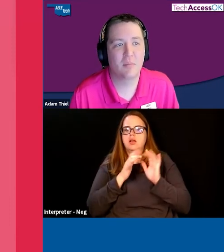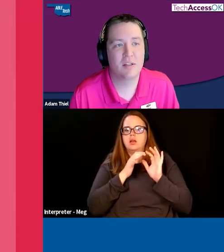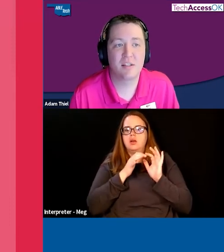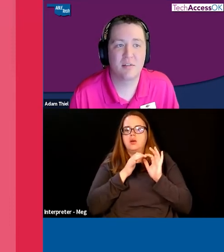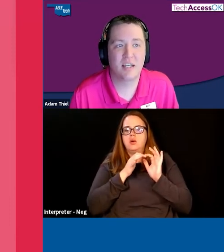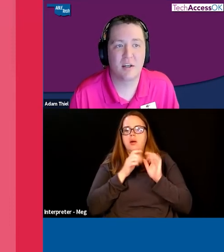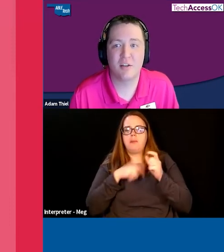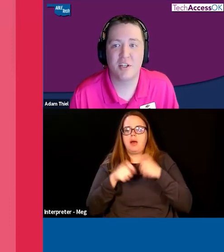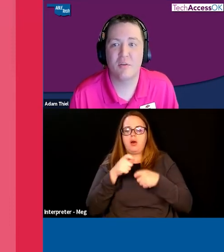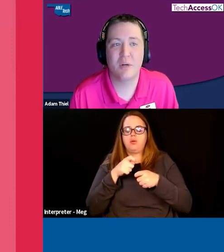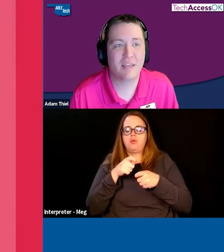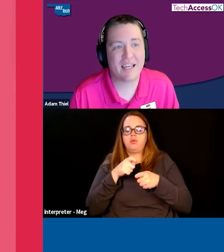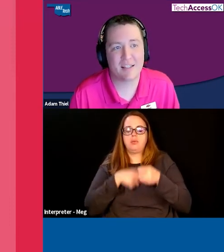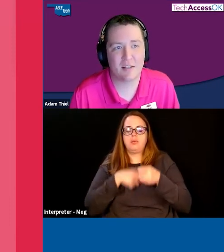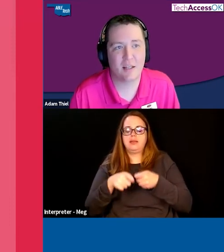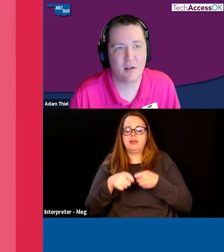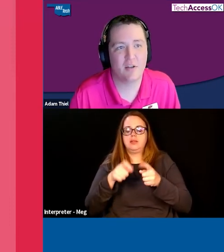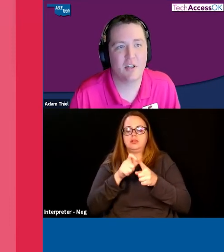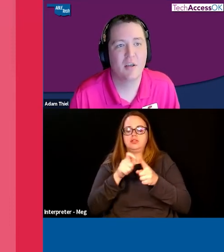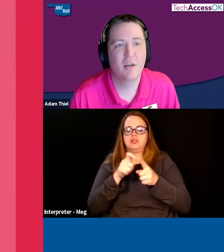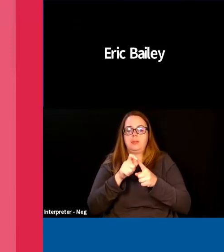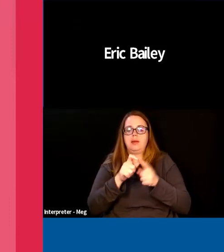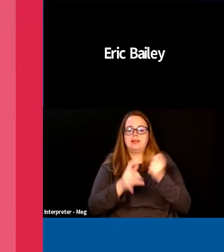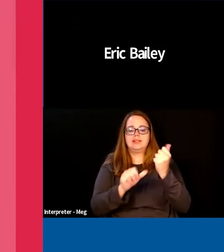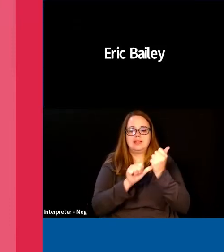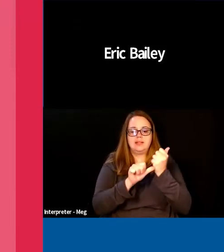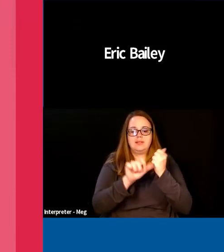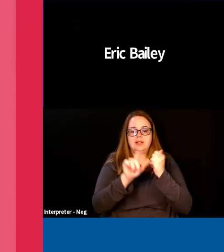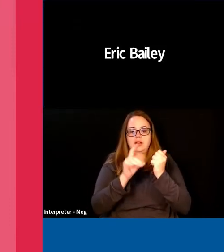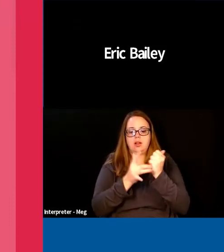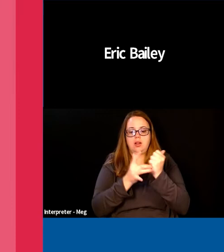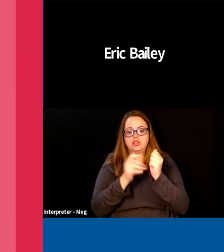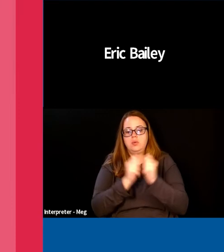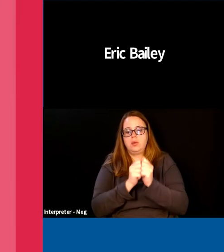assistive technology with access technology, and what are your thoughts about that?